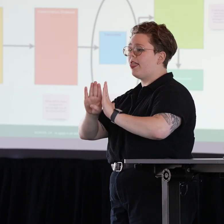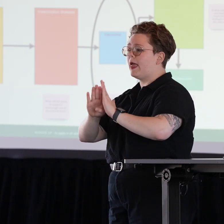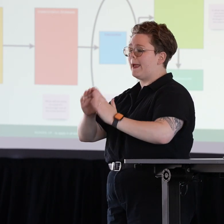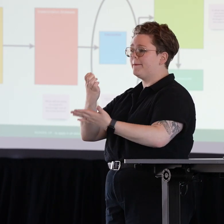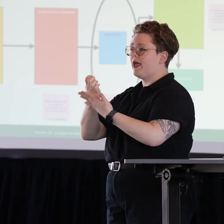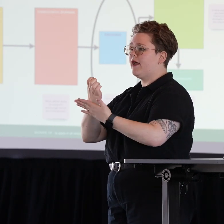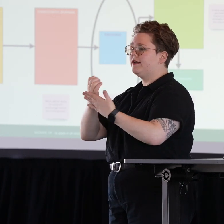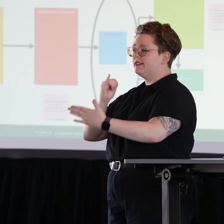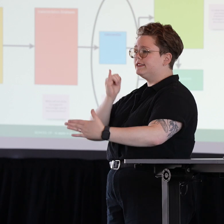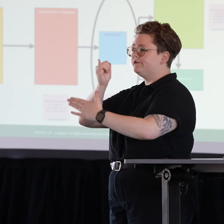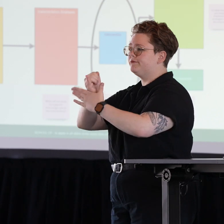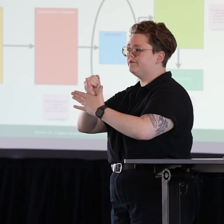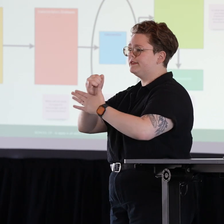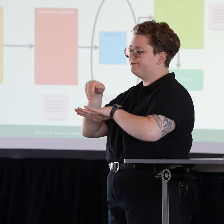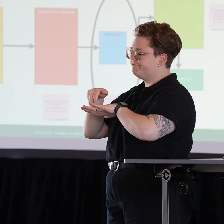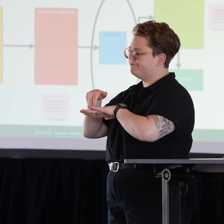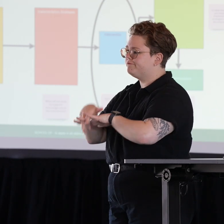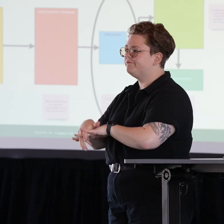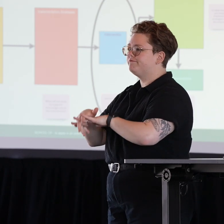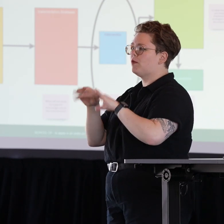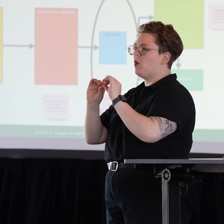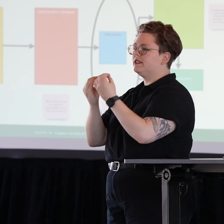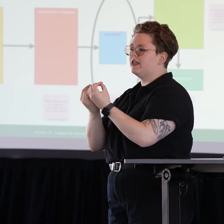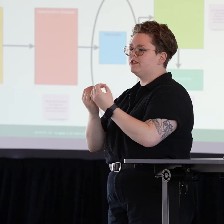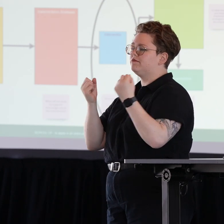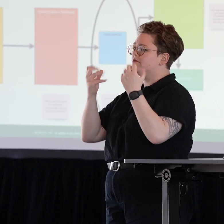embedded in organizations? So a lot of time we in a lot of the